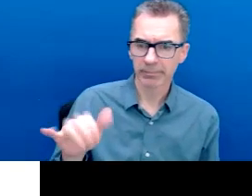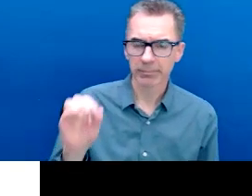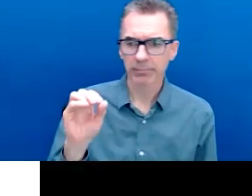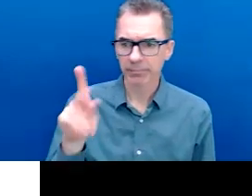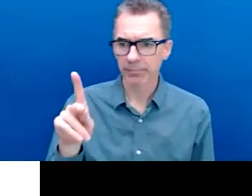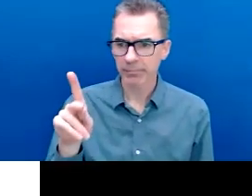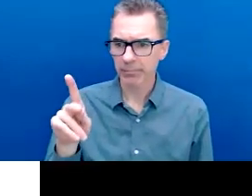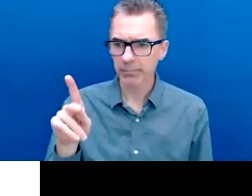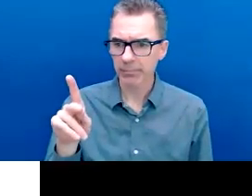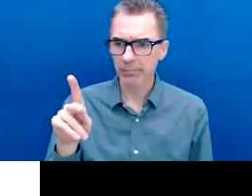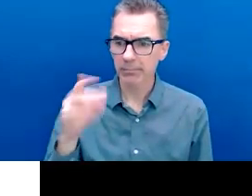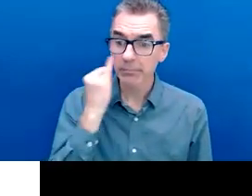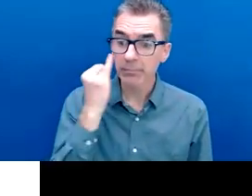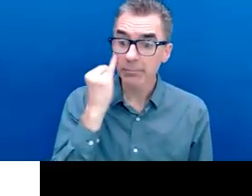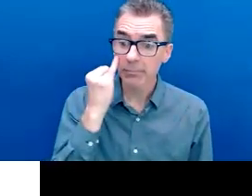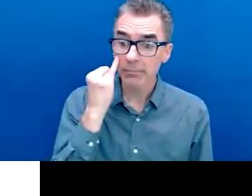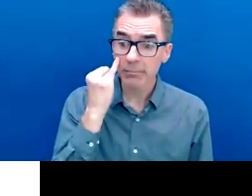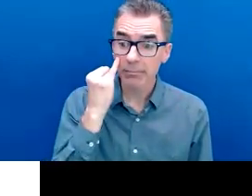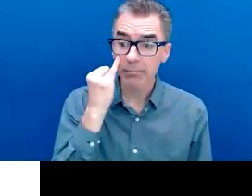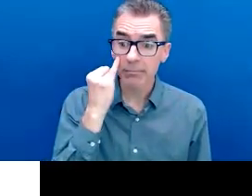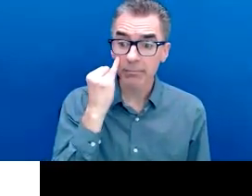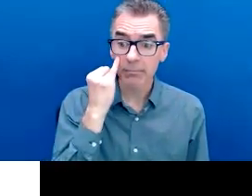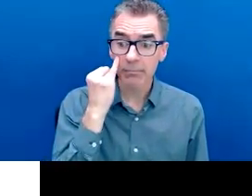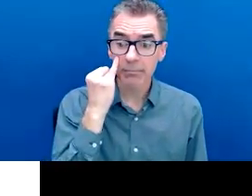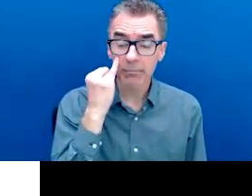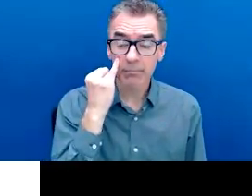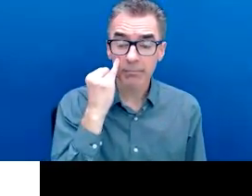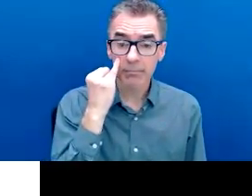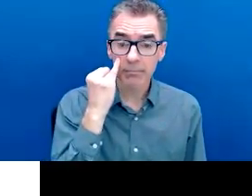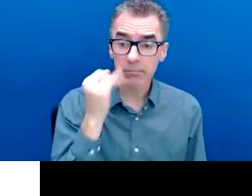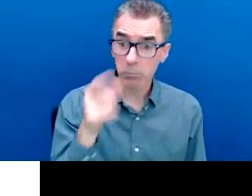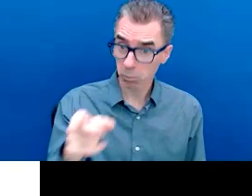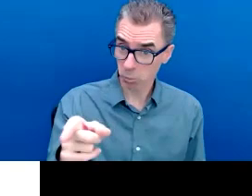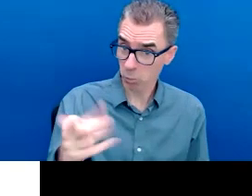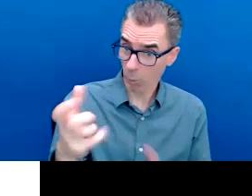If you, if you want to email me, we can send you a list.